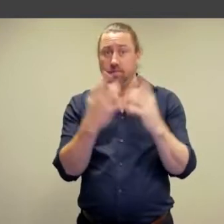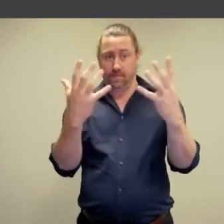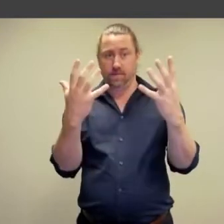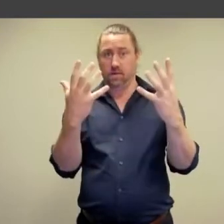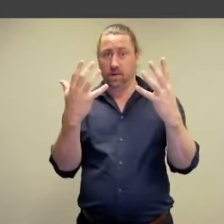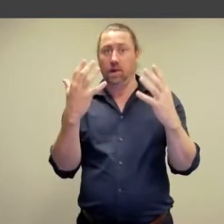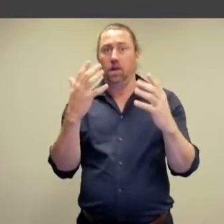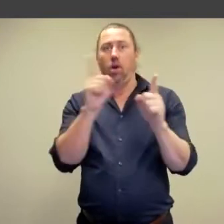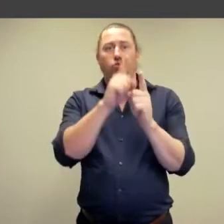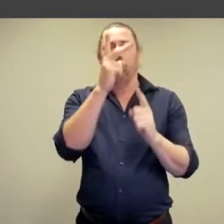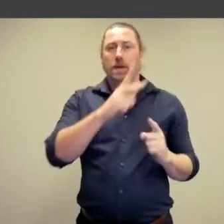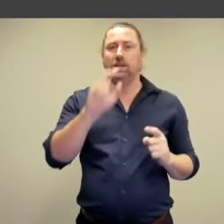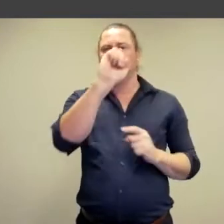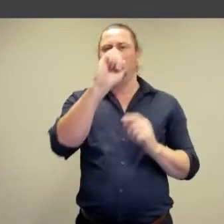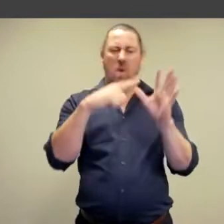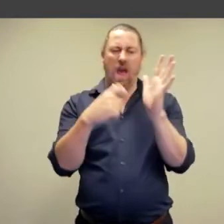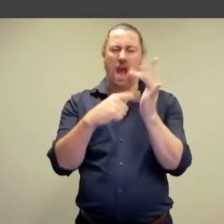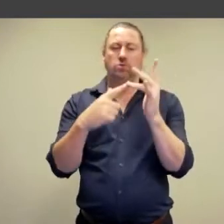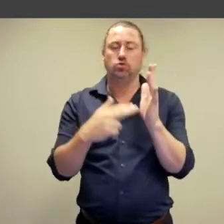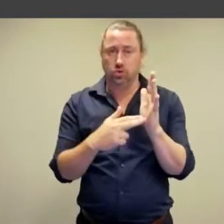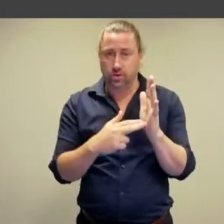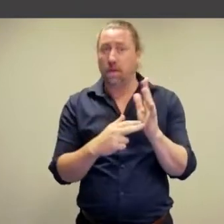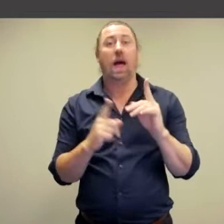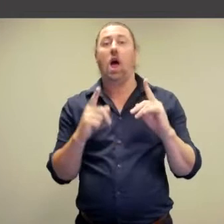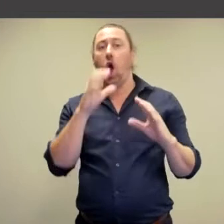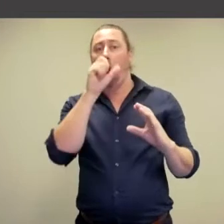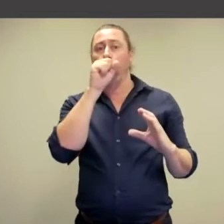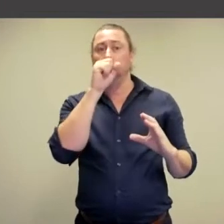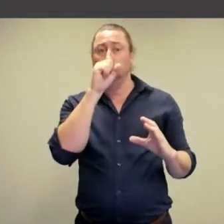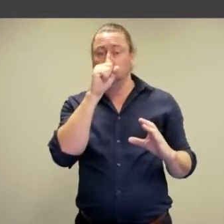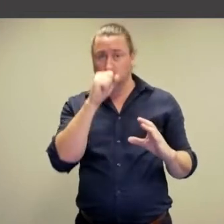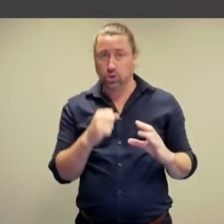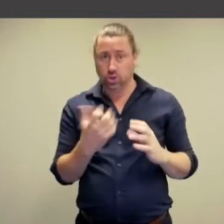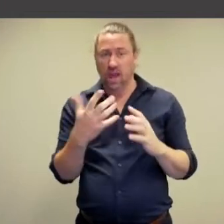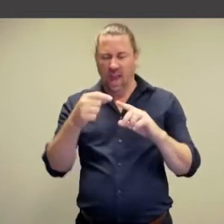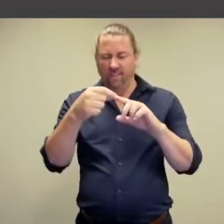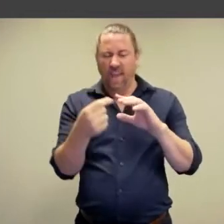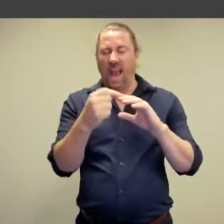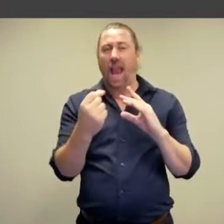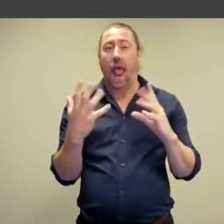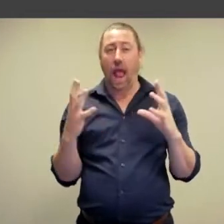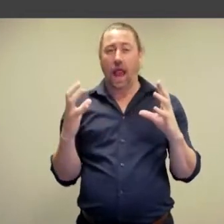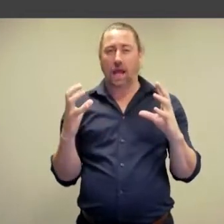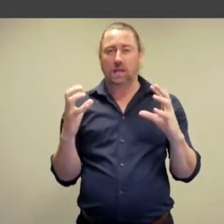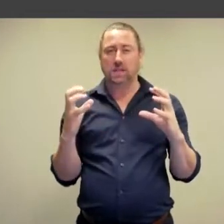repeat. This time with an orange and her